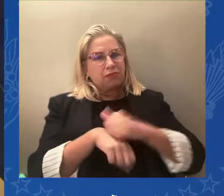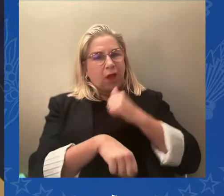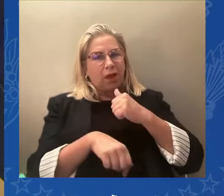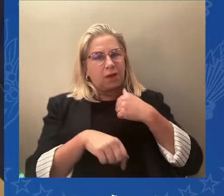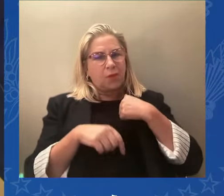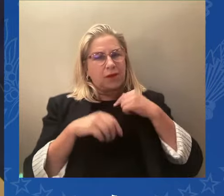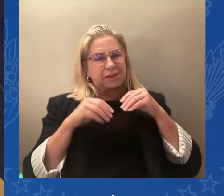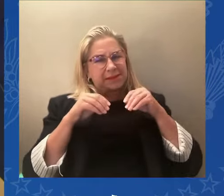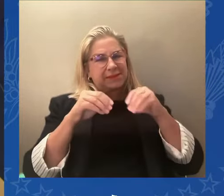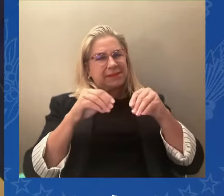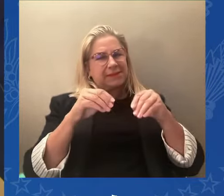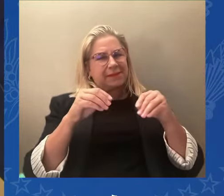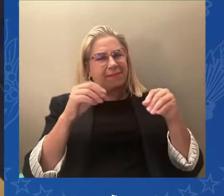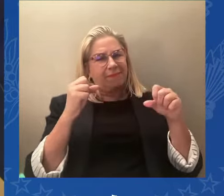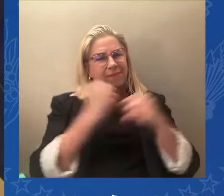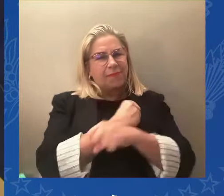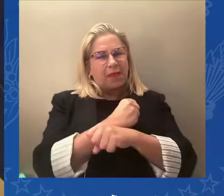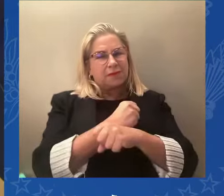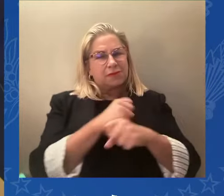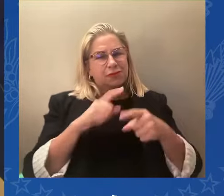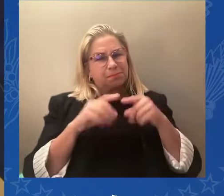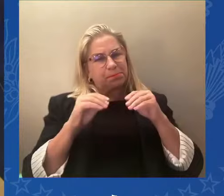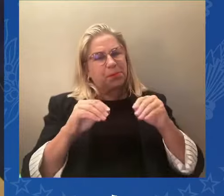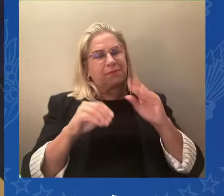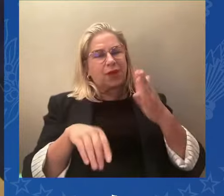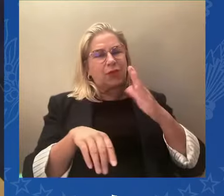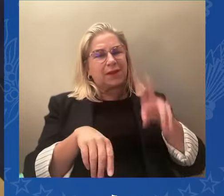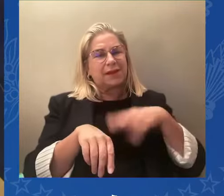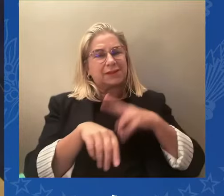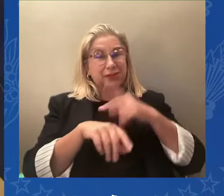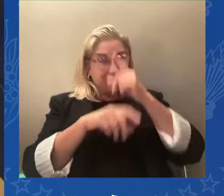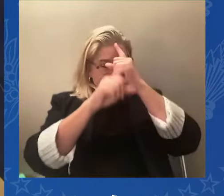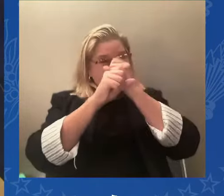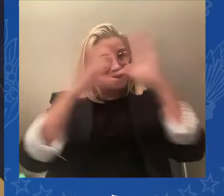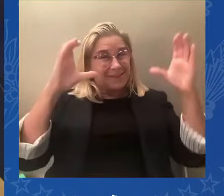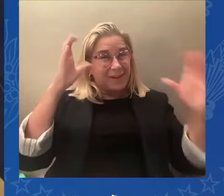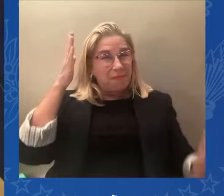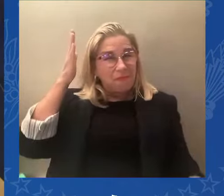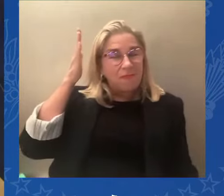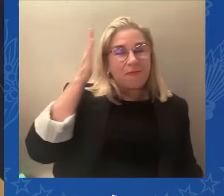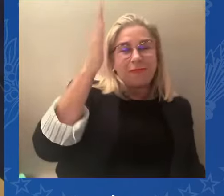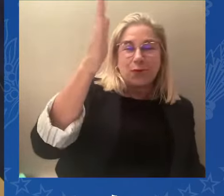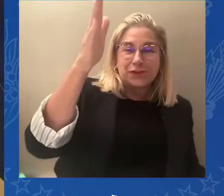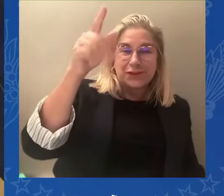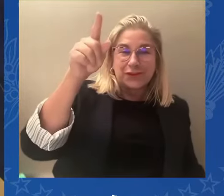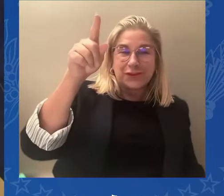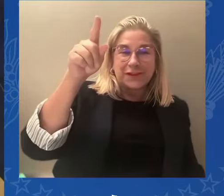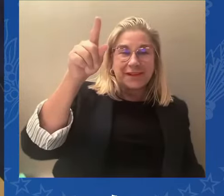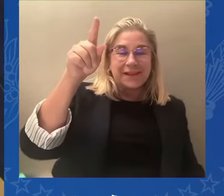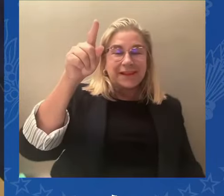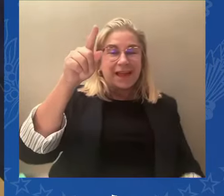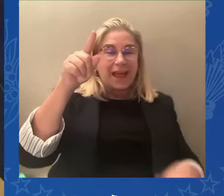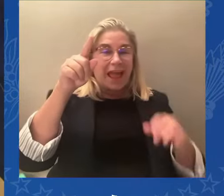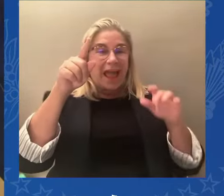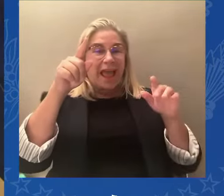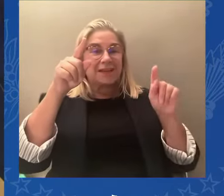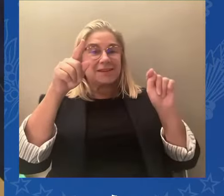toward a brighter future, Donald Trump and his extremist allies intend to take our nation backward.